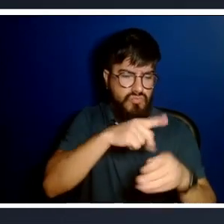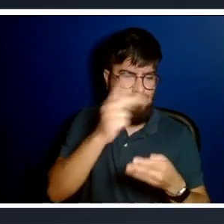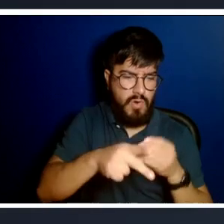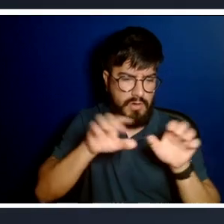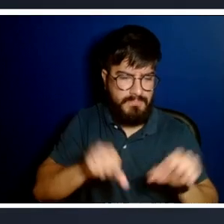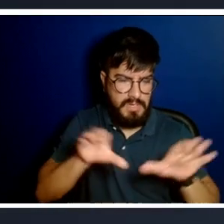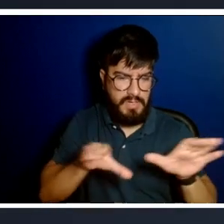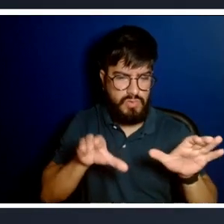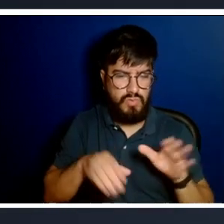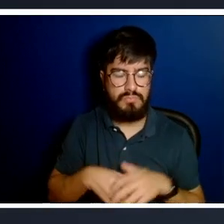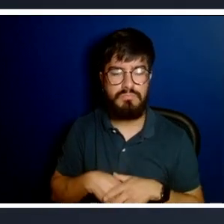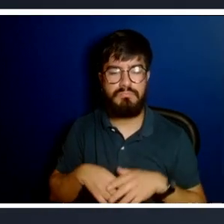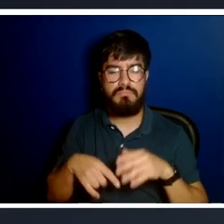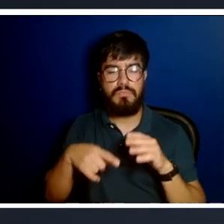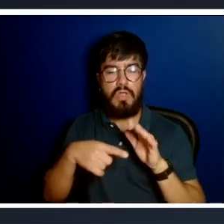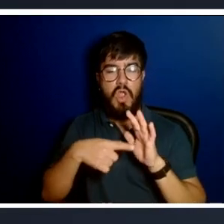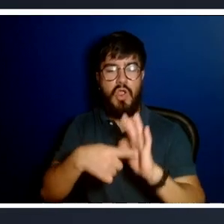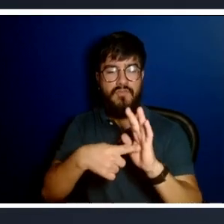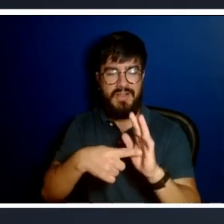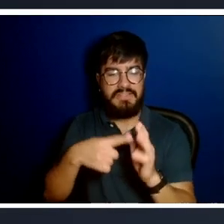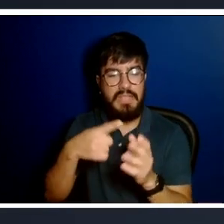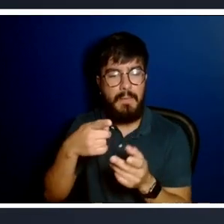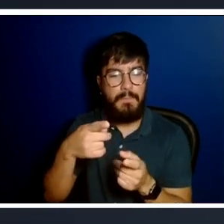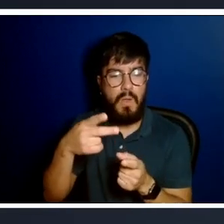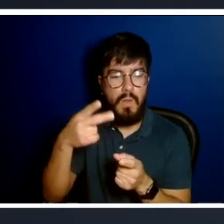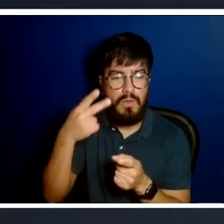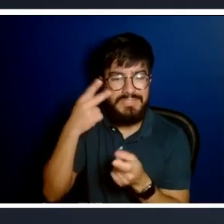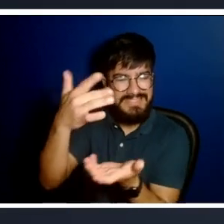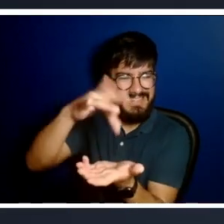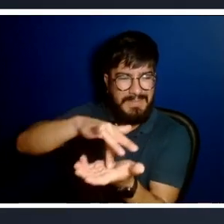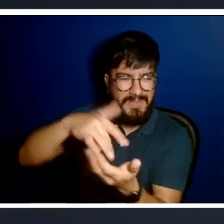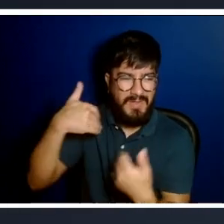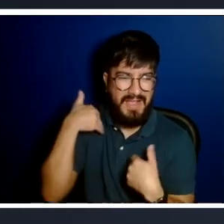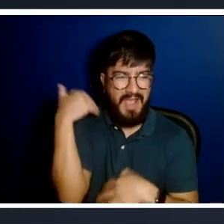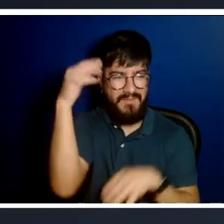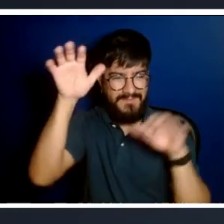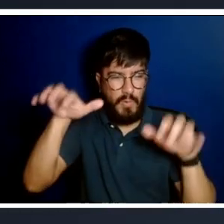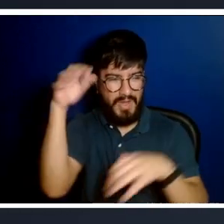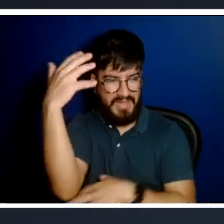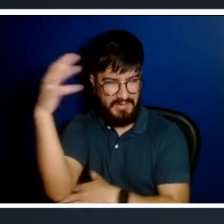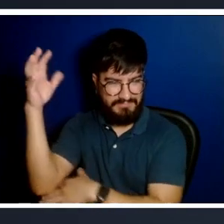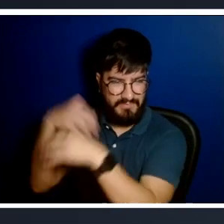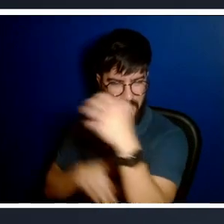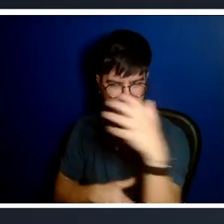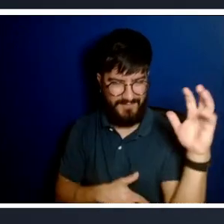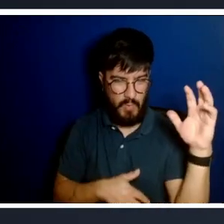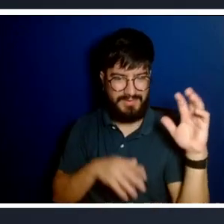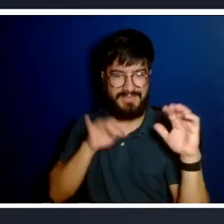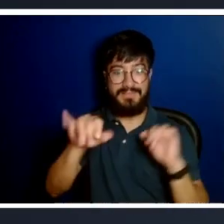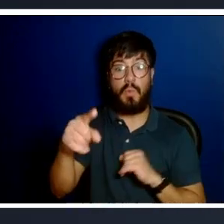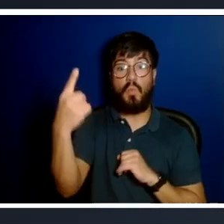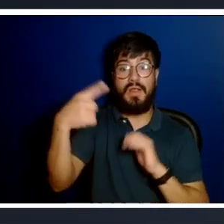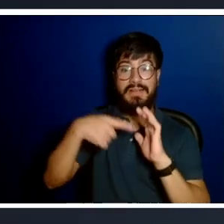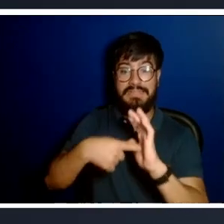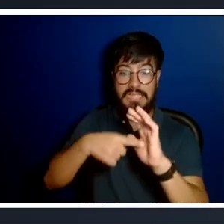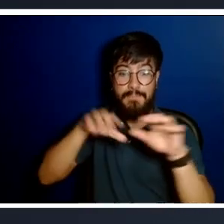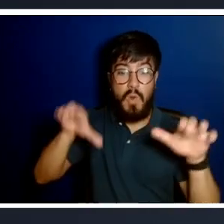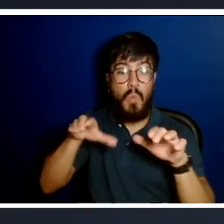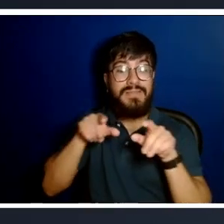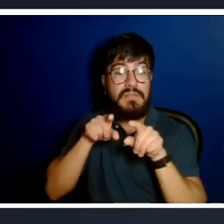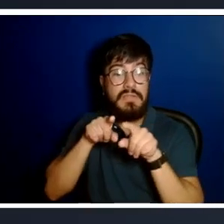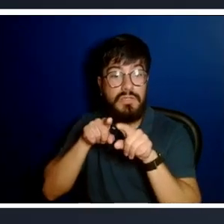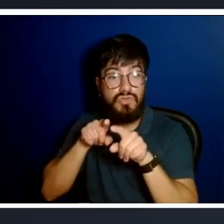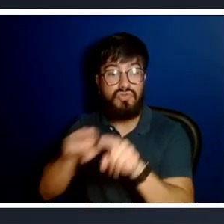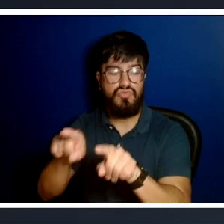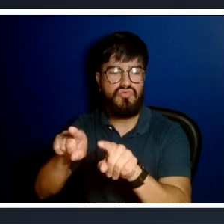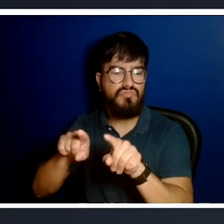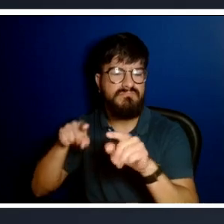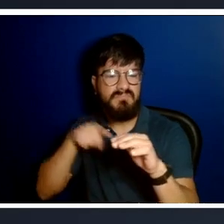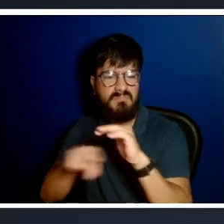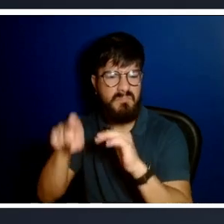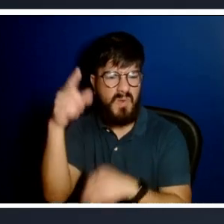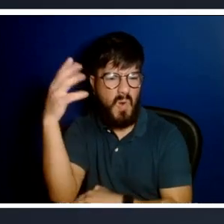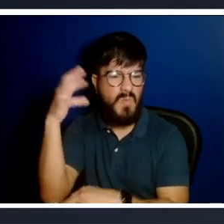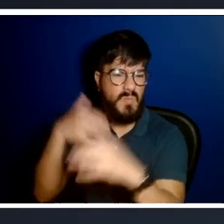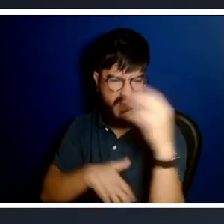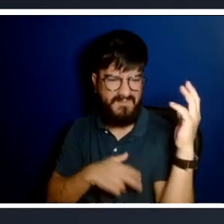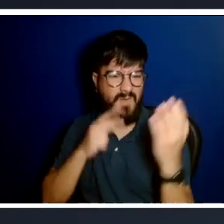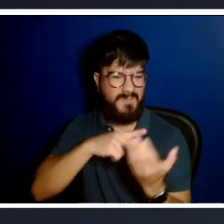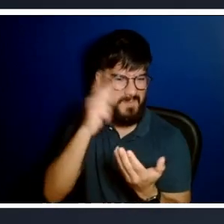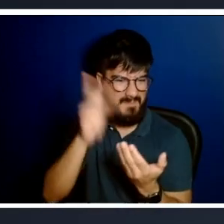there on the slide show is an example that we did during our explore the rainforest program and in